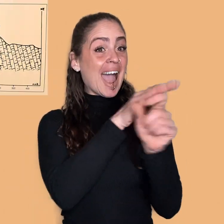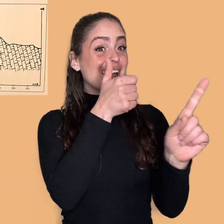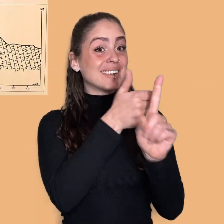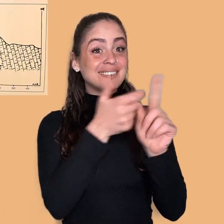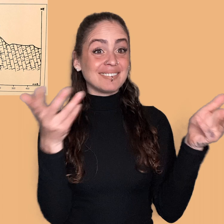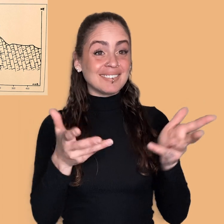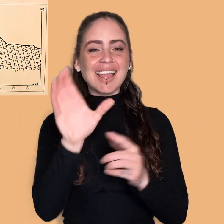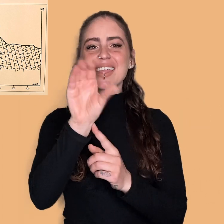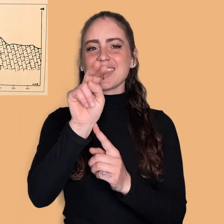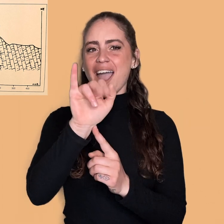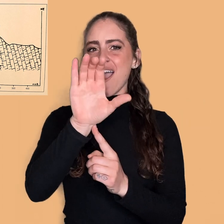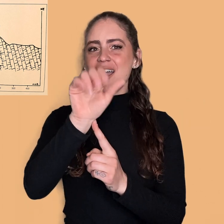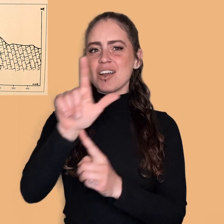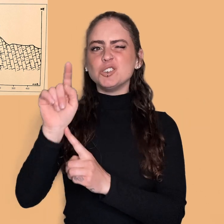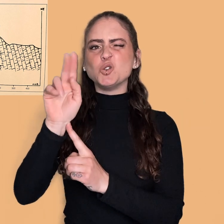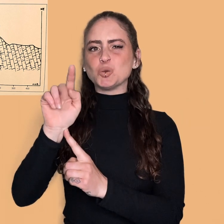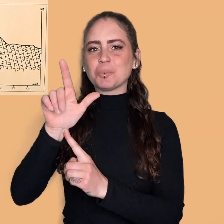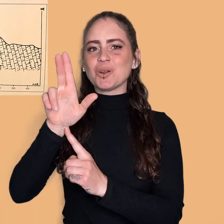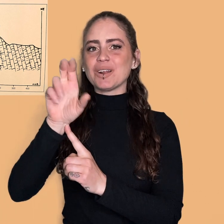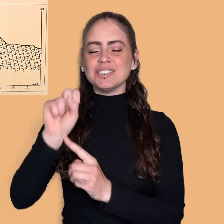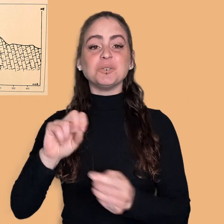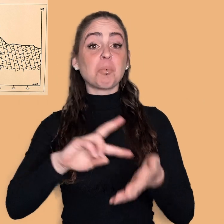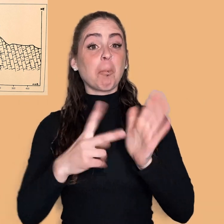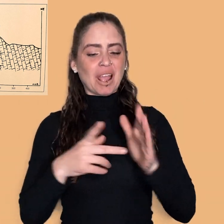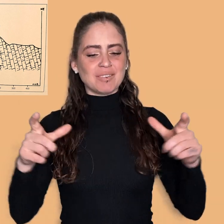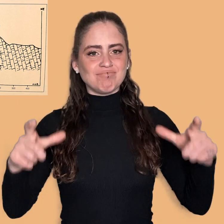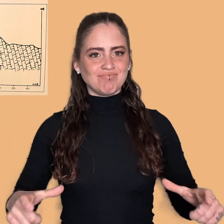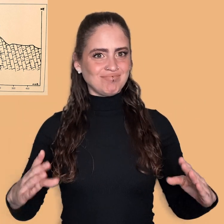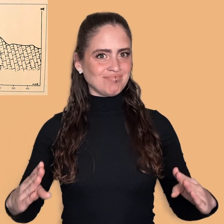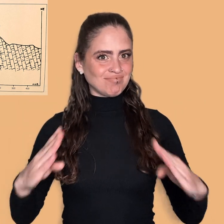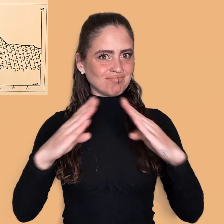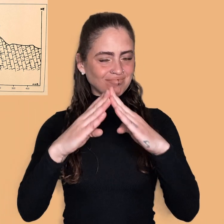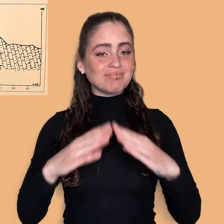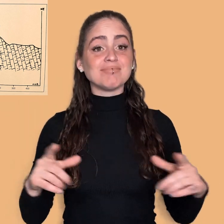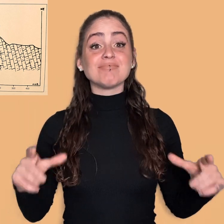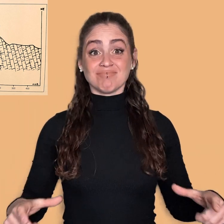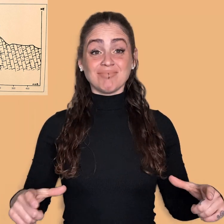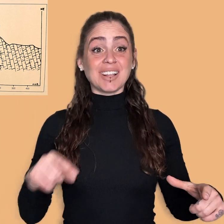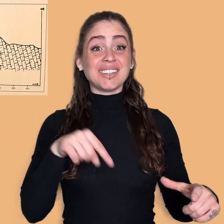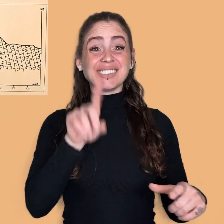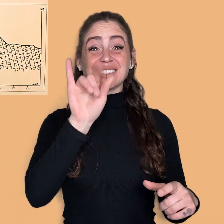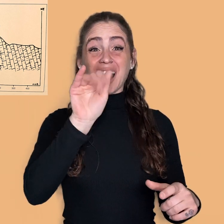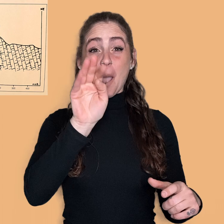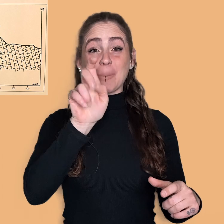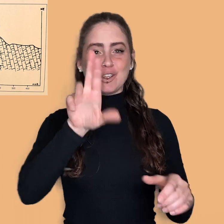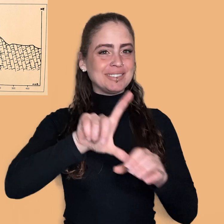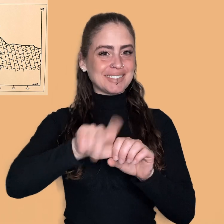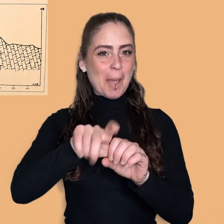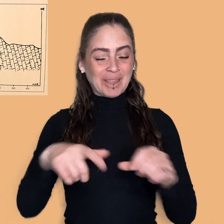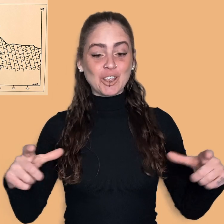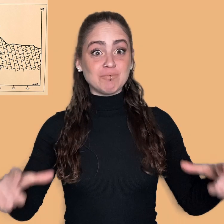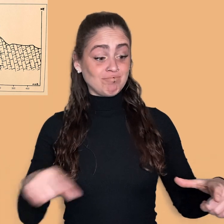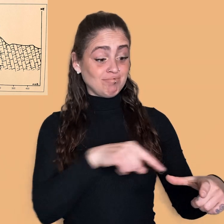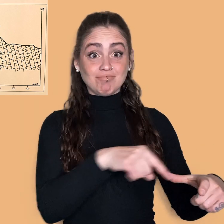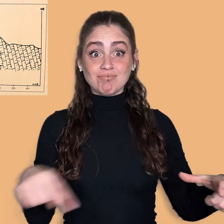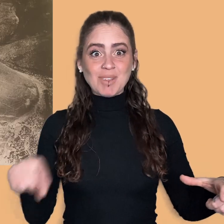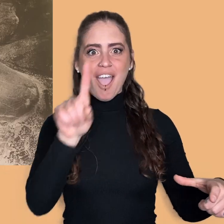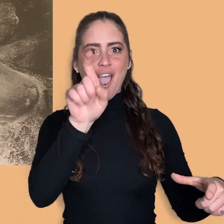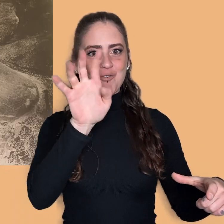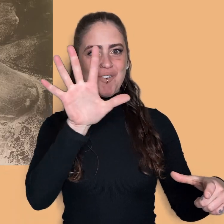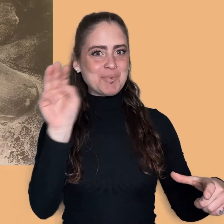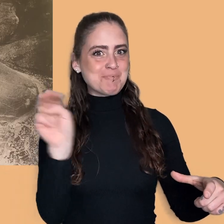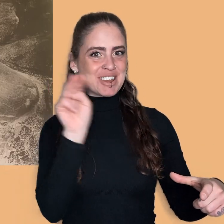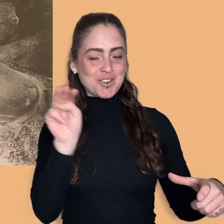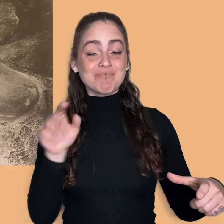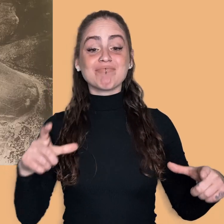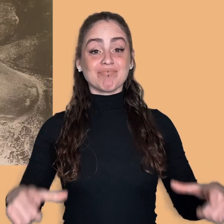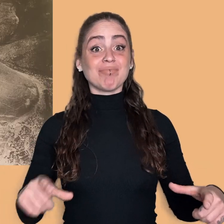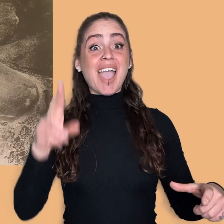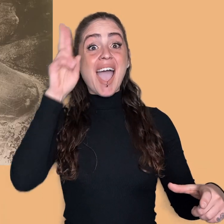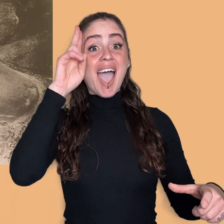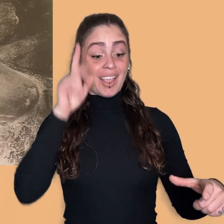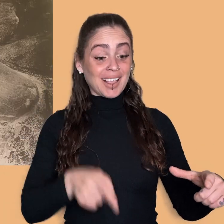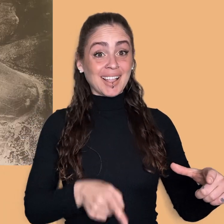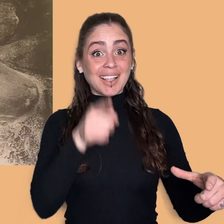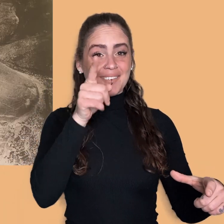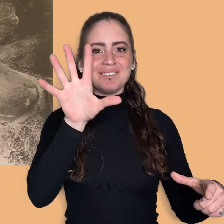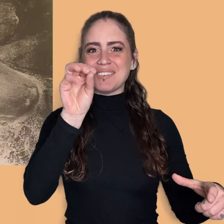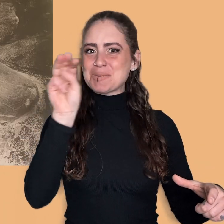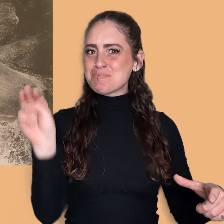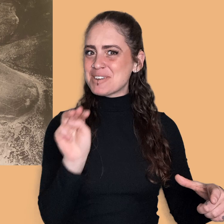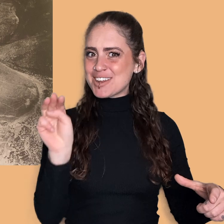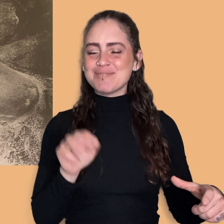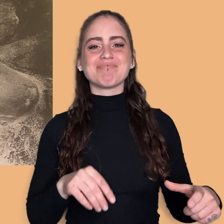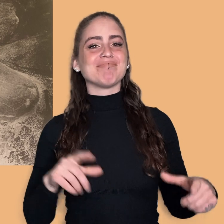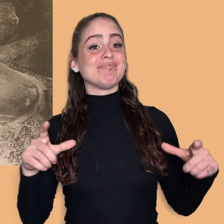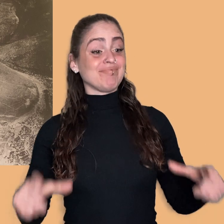A conical tumulus measuring at a diameter of 145 m and 50 m high,